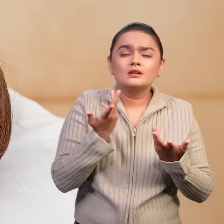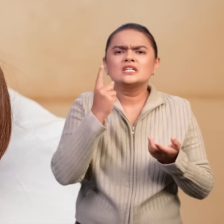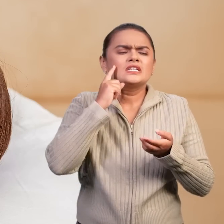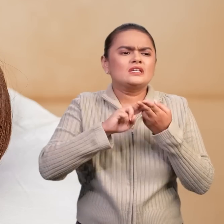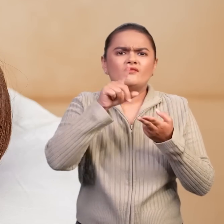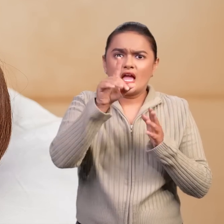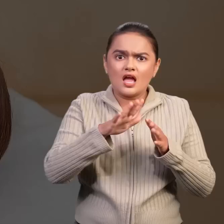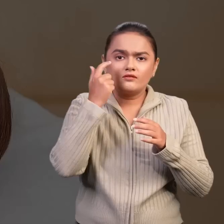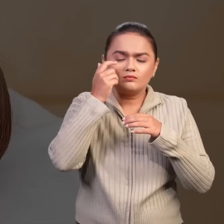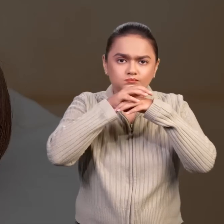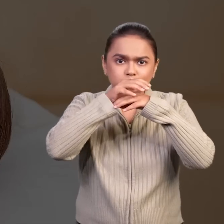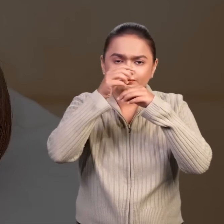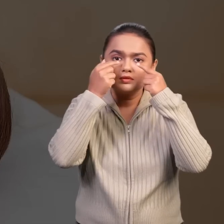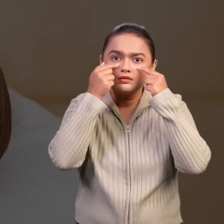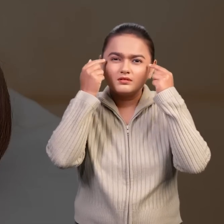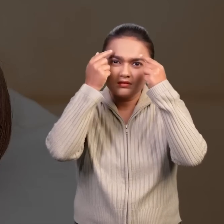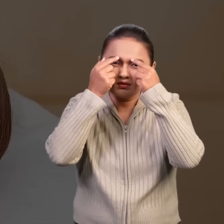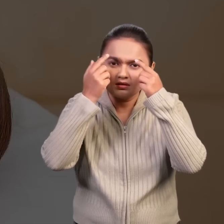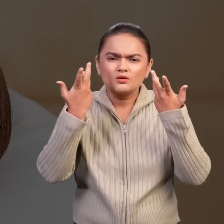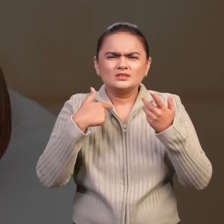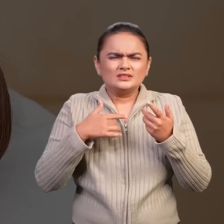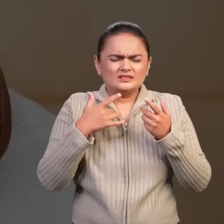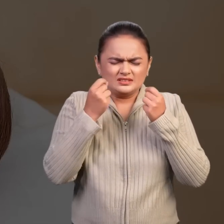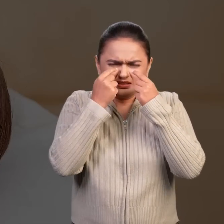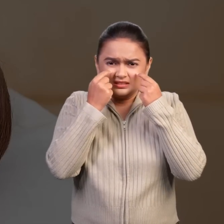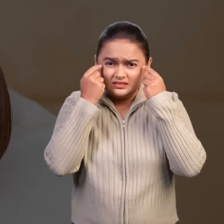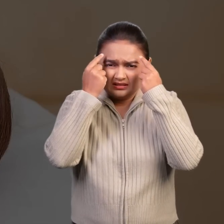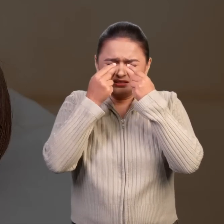If you are getting a swelling around the eye or feeling a little uncomfortable